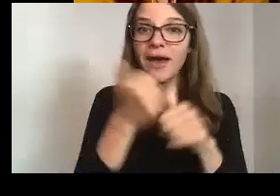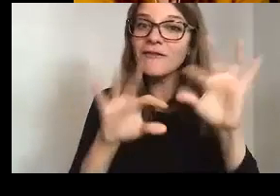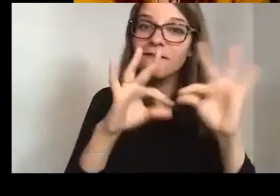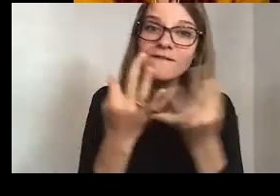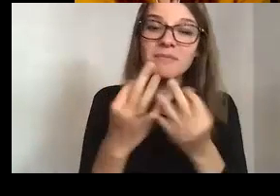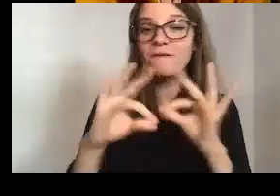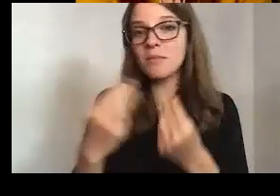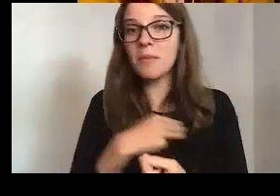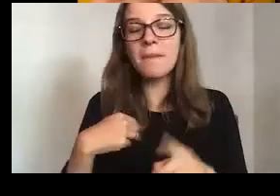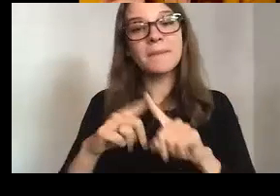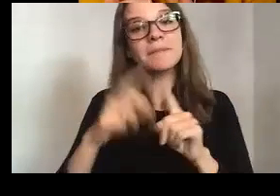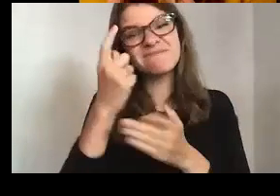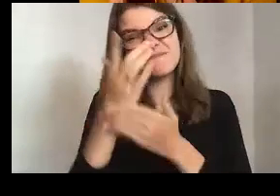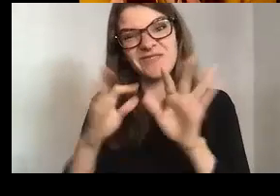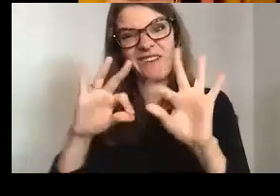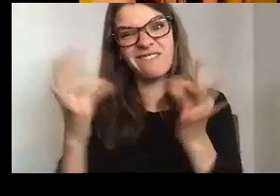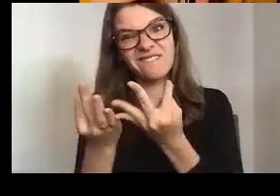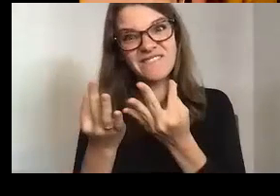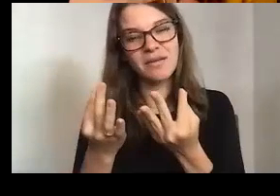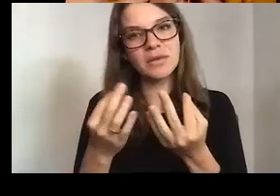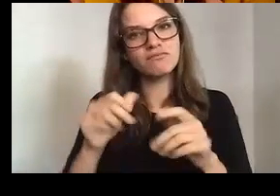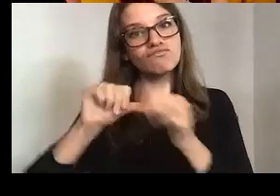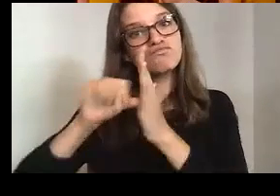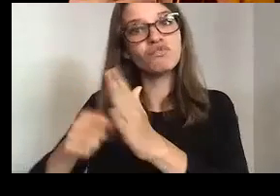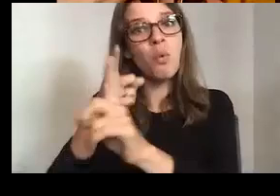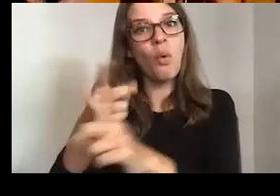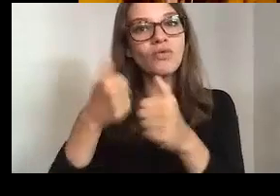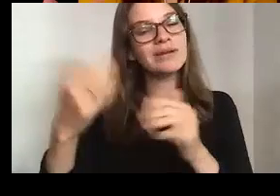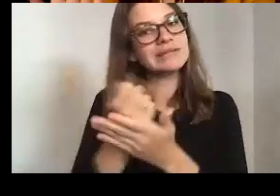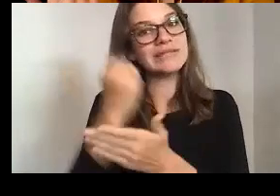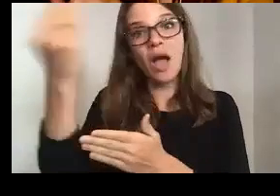but for some families that can really be a goal is being able to get outside or take a walk or